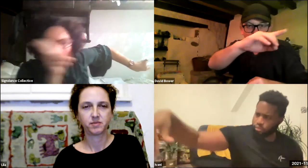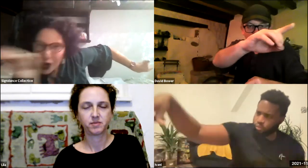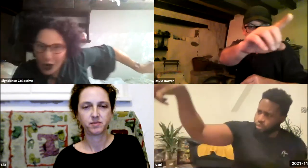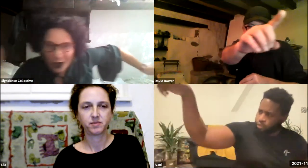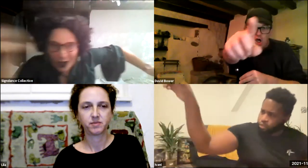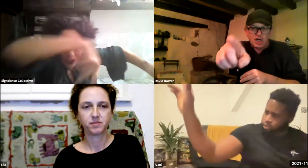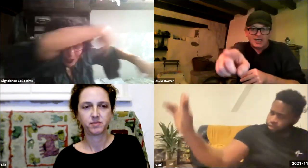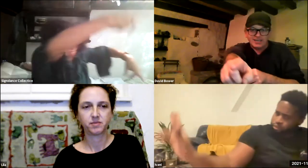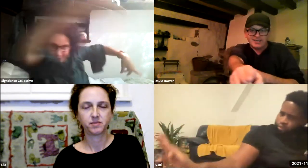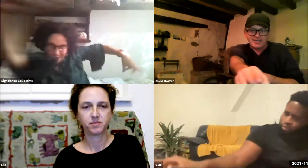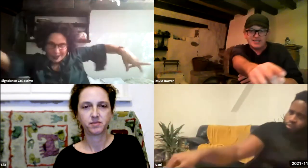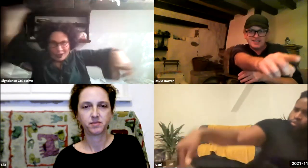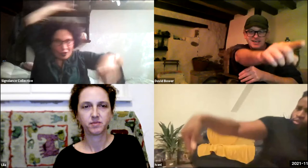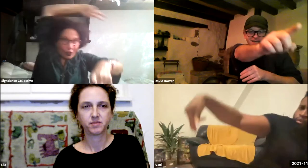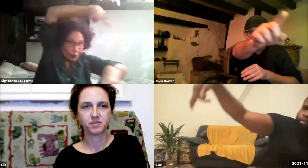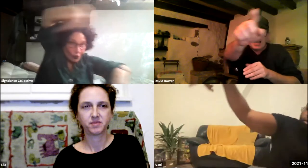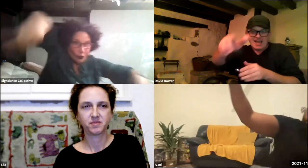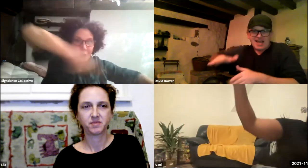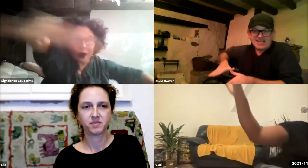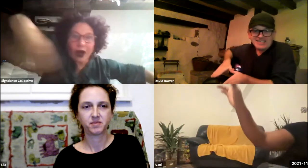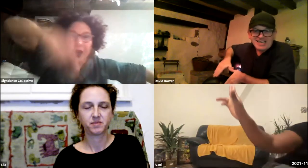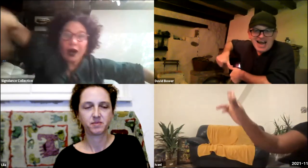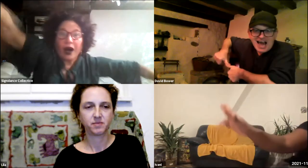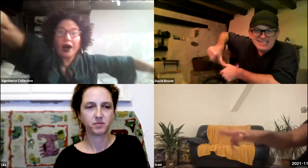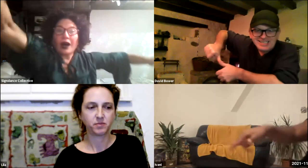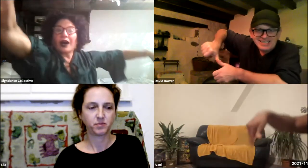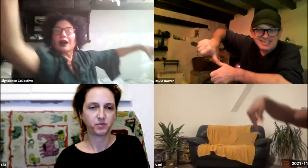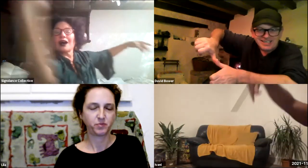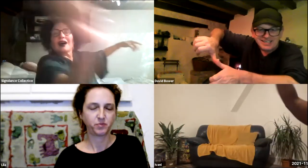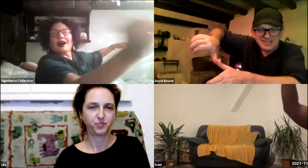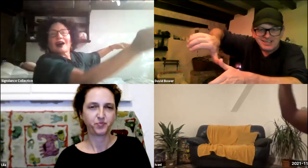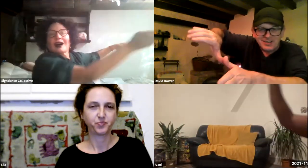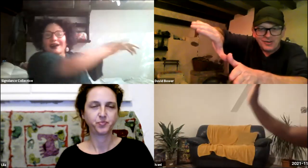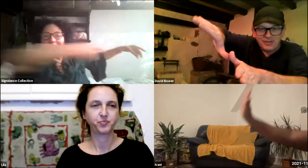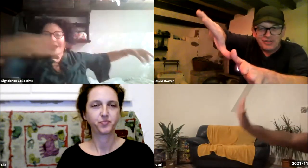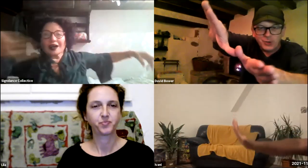Anna is the baby of the